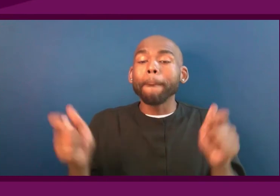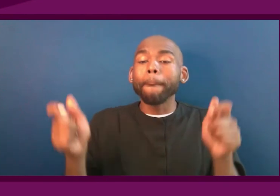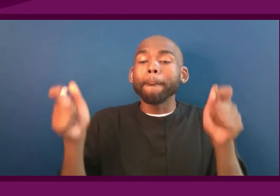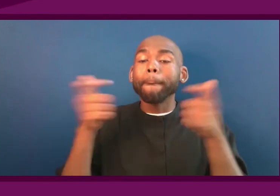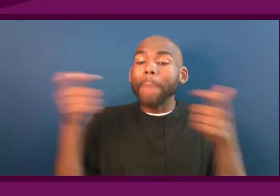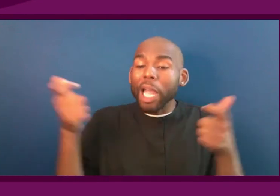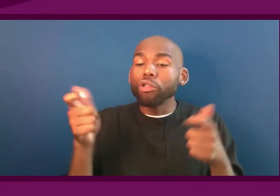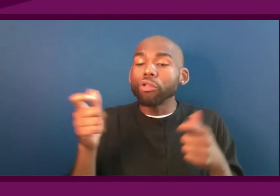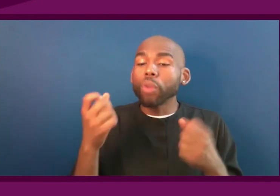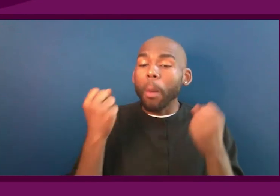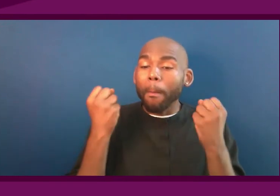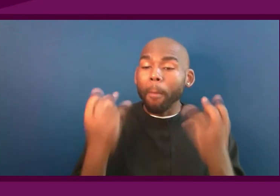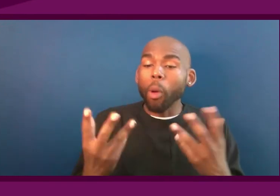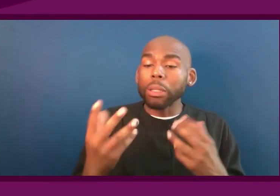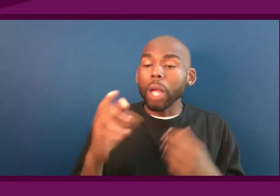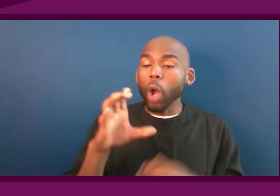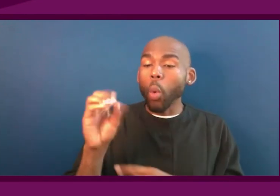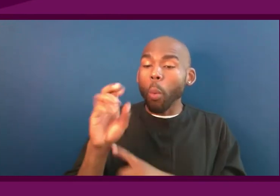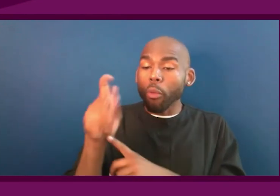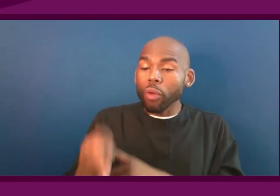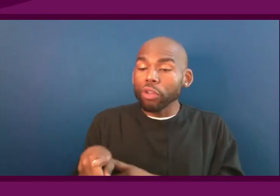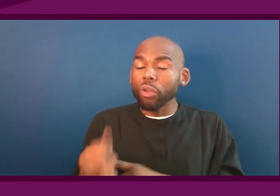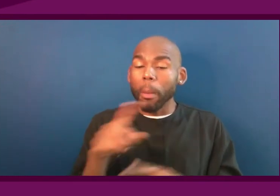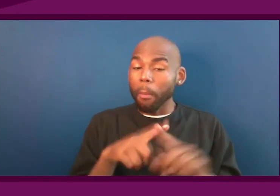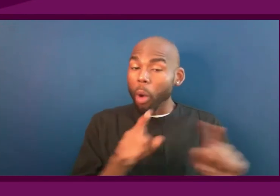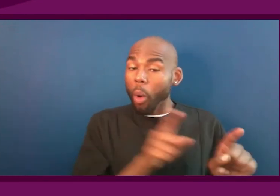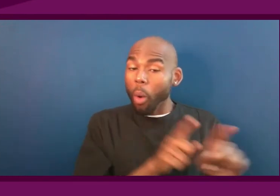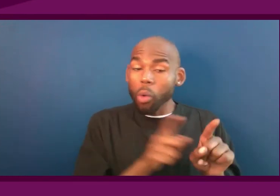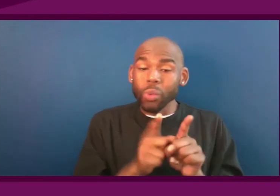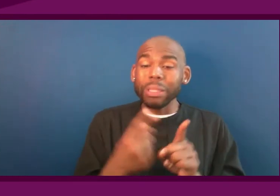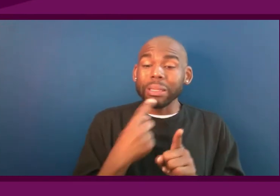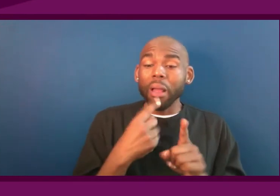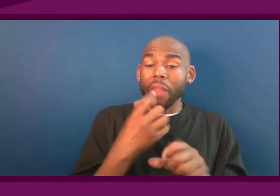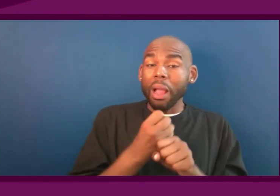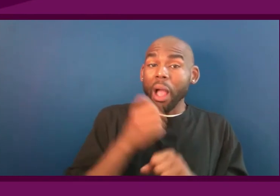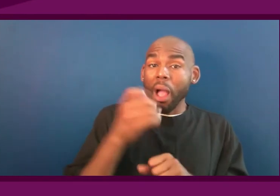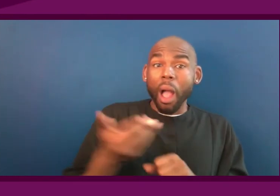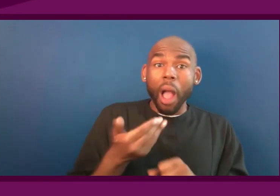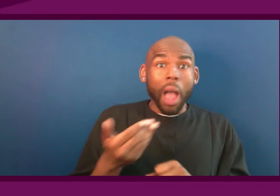and that feels a little bit like tokenism. Ashley Inkumsah: Exactly. Debra Ruh: